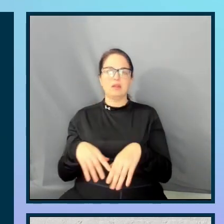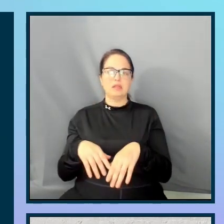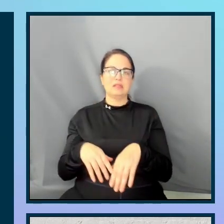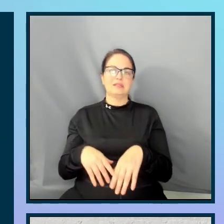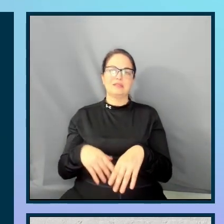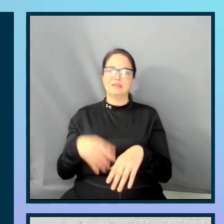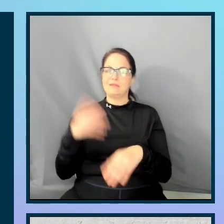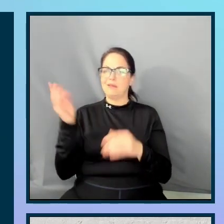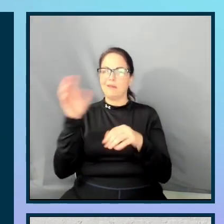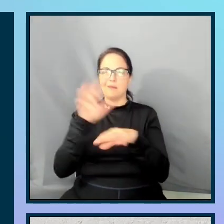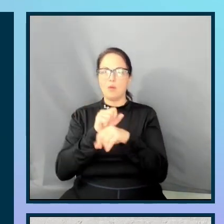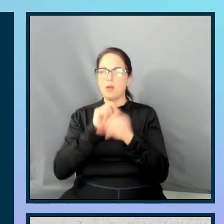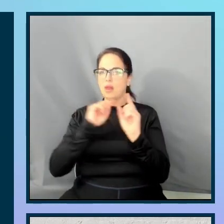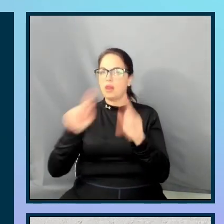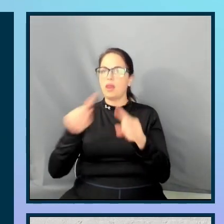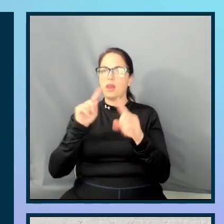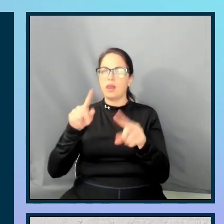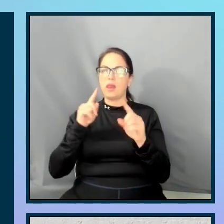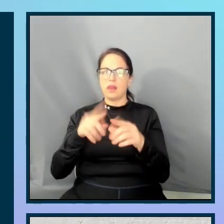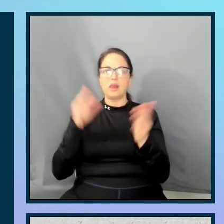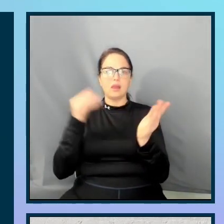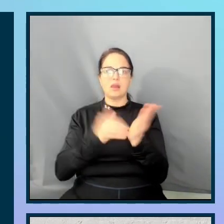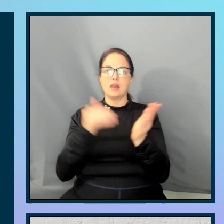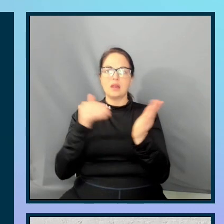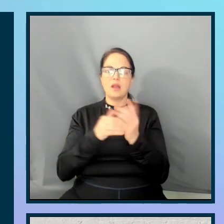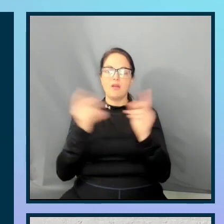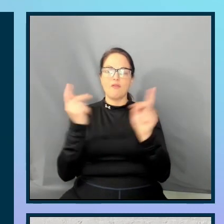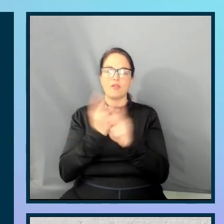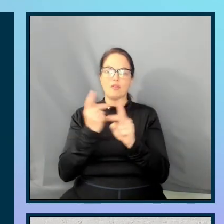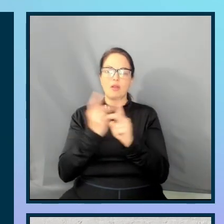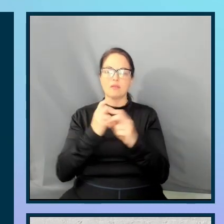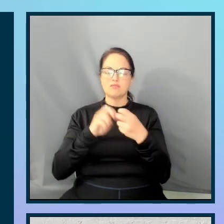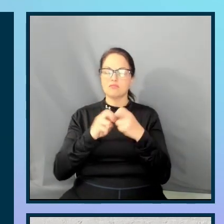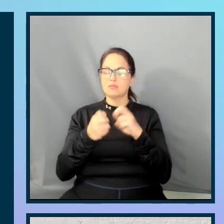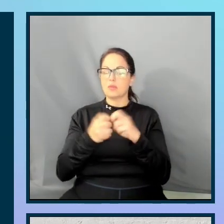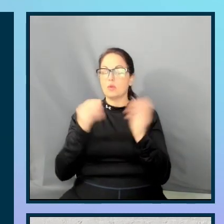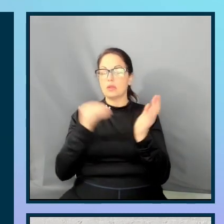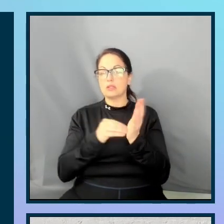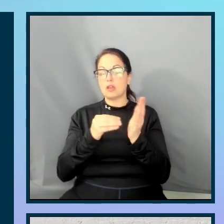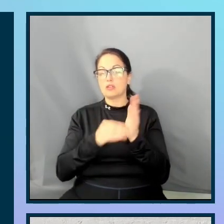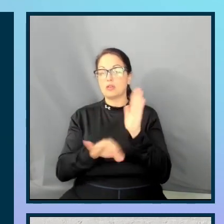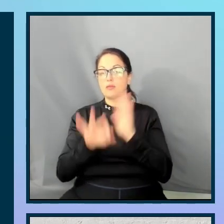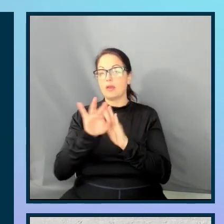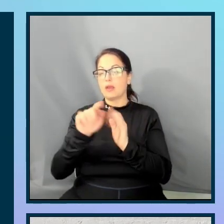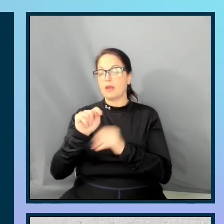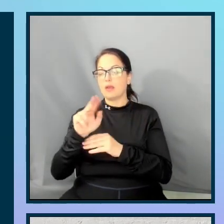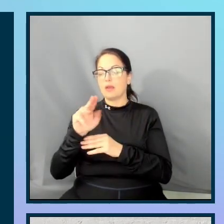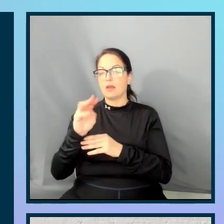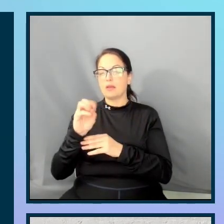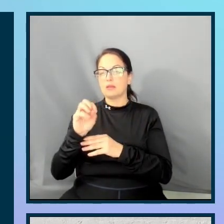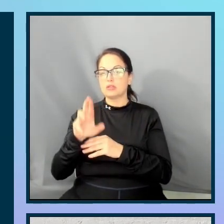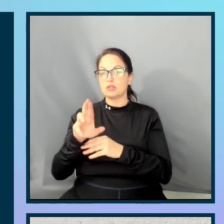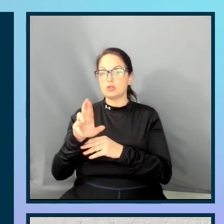before they found out about the issue. When their doctor found the tumor, they suggested a procedure that left my friend